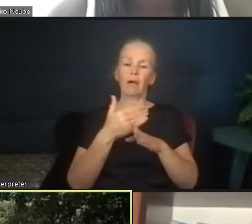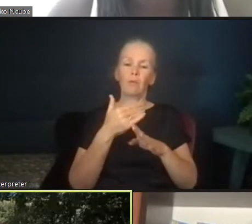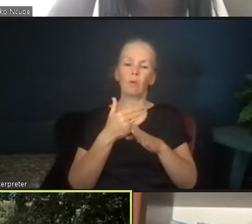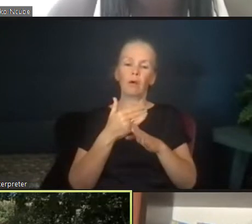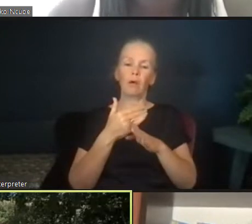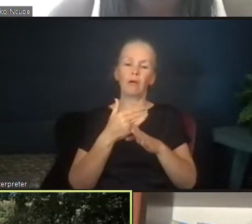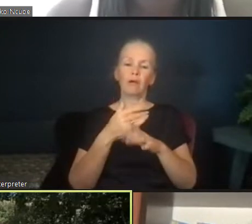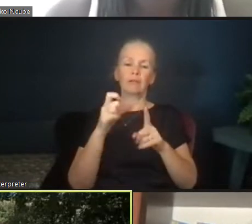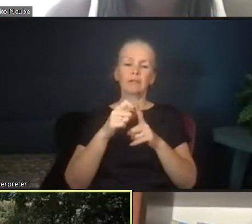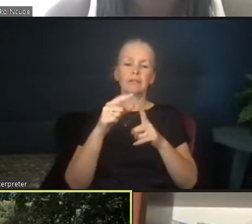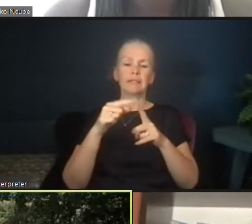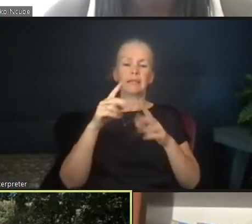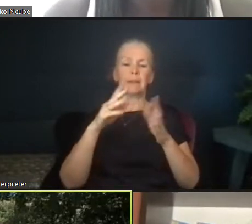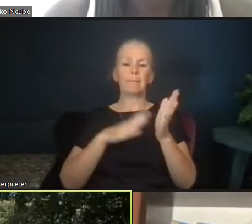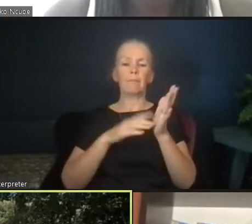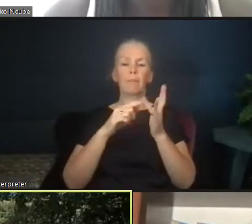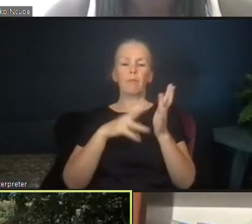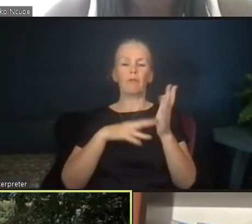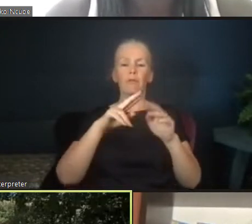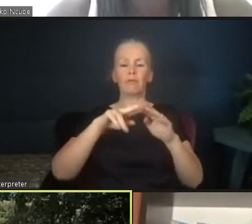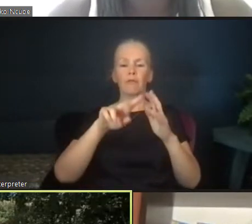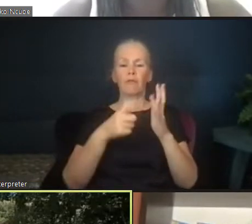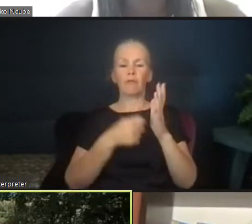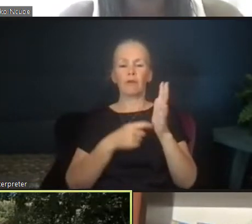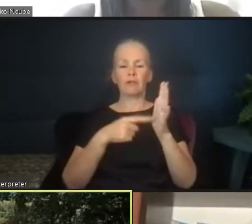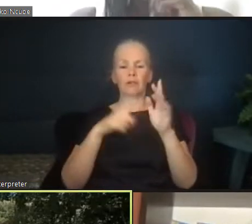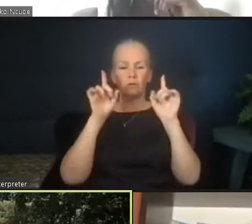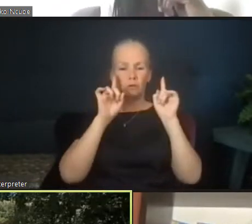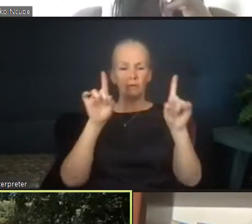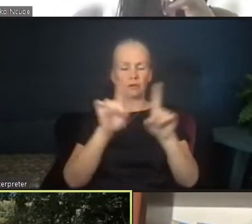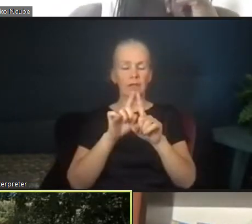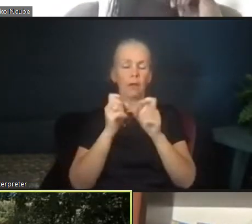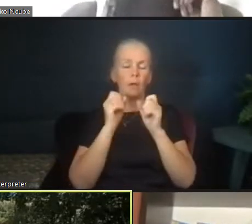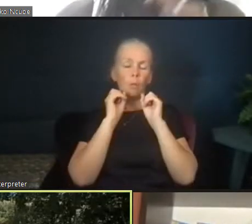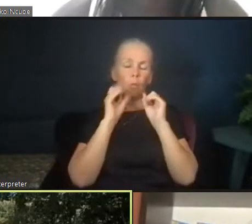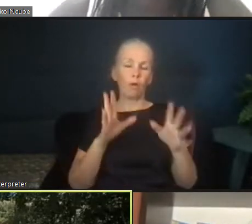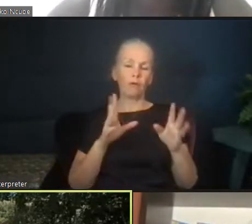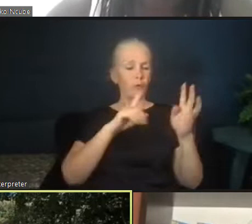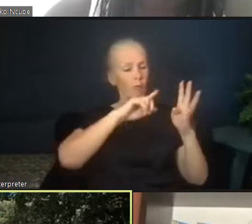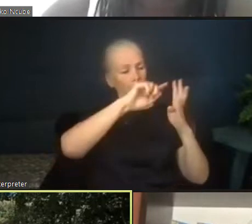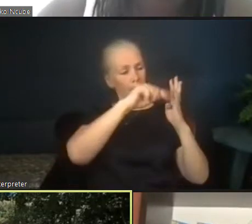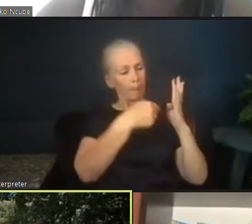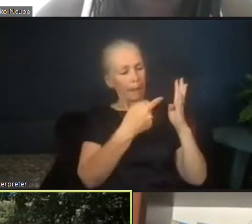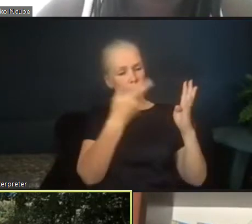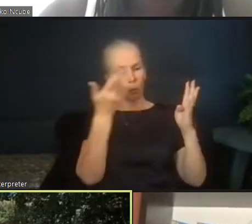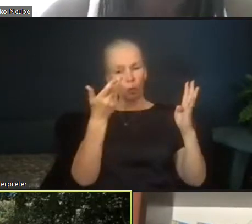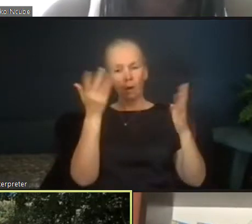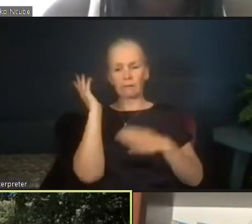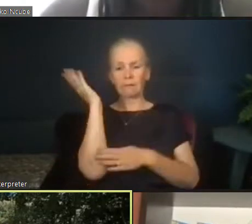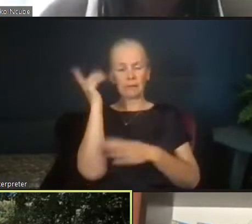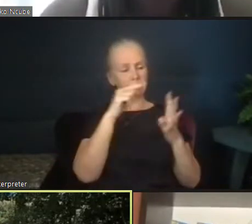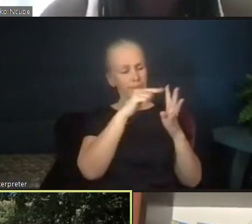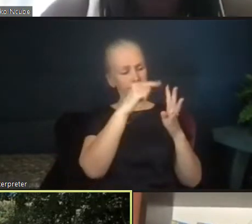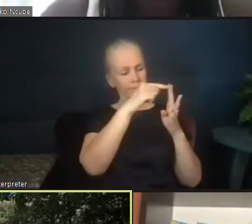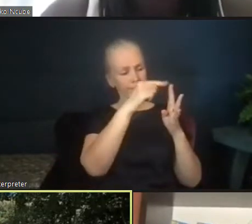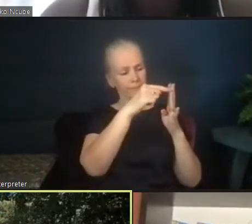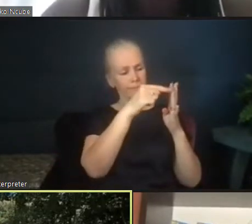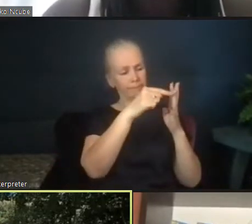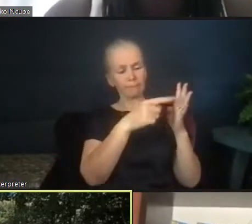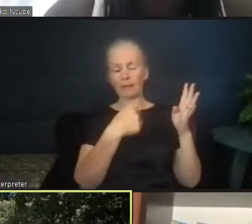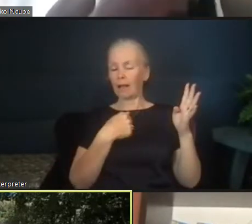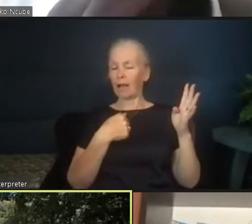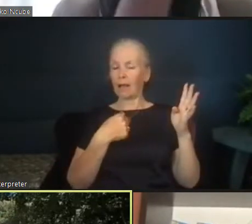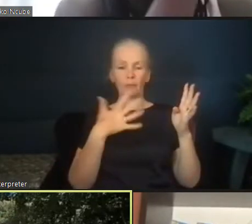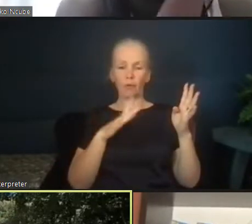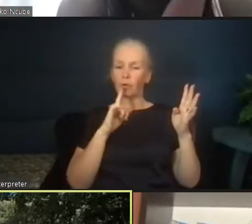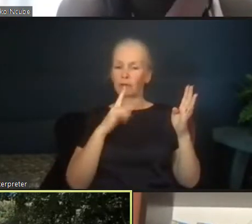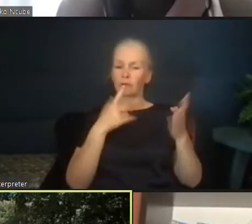Montfort University. We have a wonderful panel of speakers and I'm not going to go into their